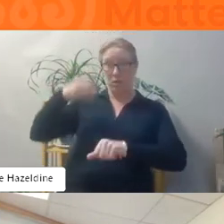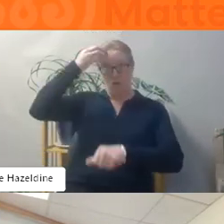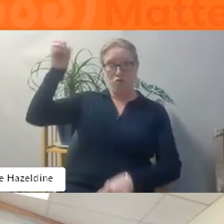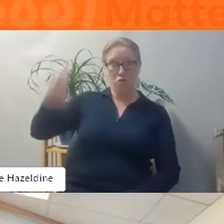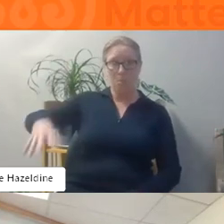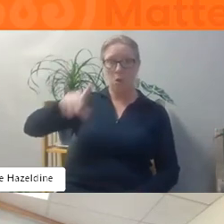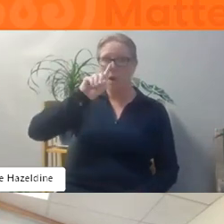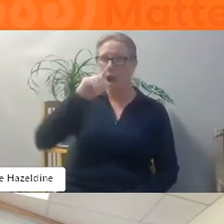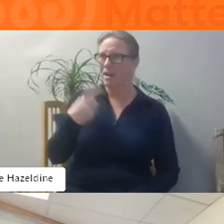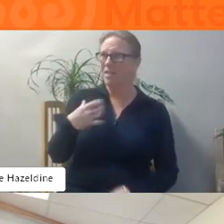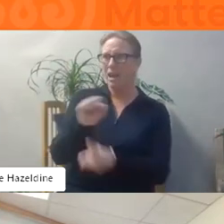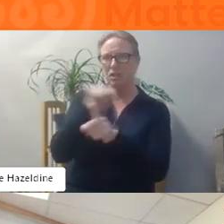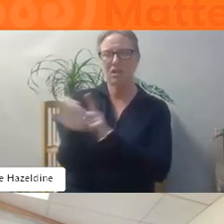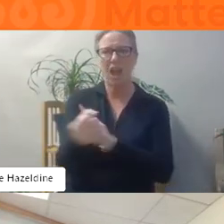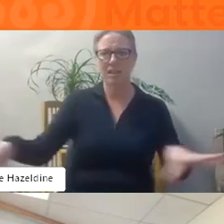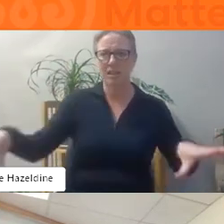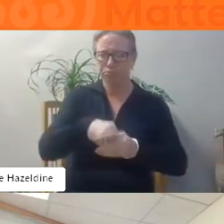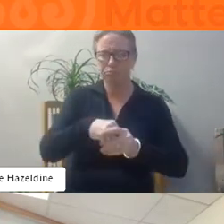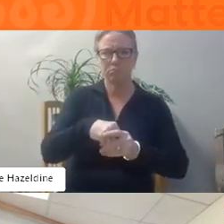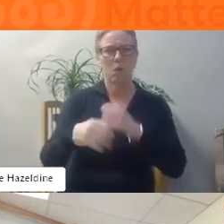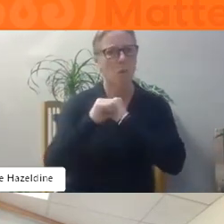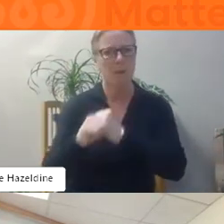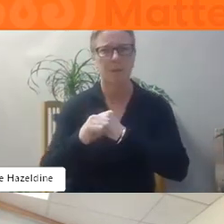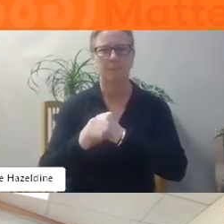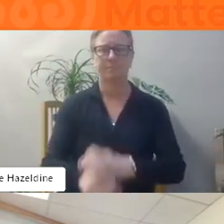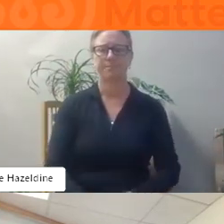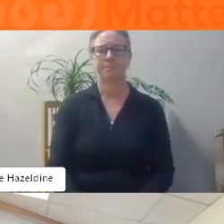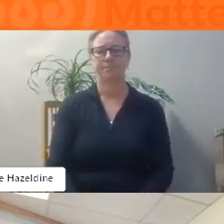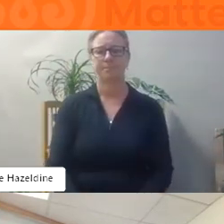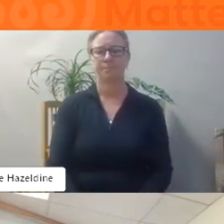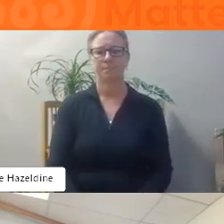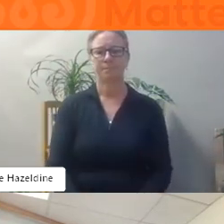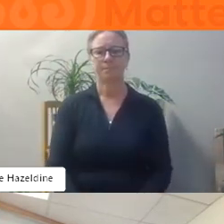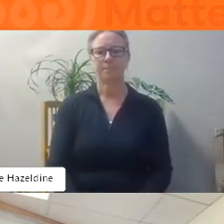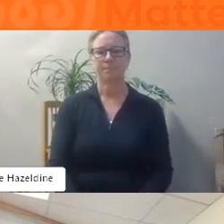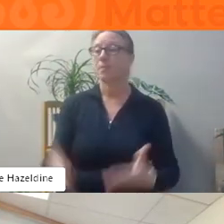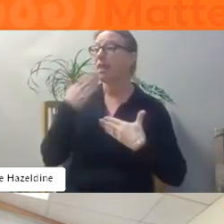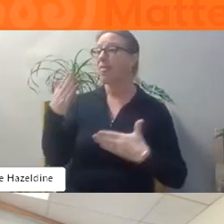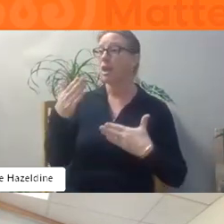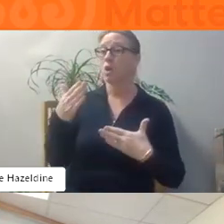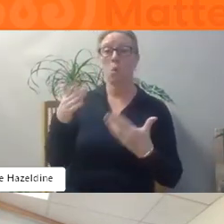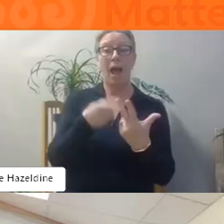committed to inclusion. Thank you Mark. Would any of the other panelists